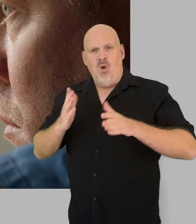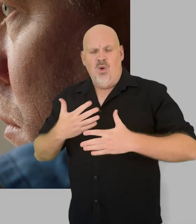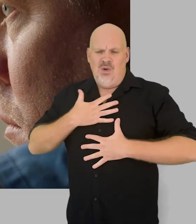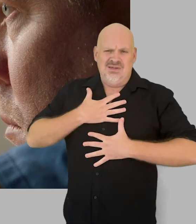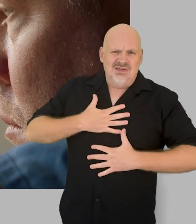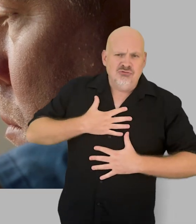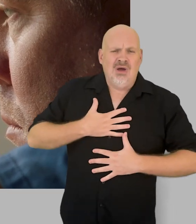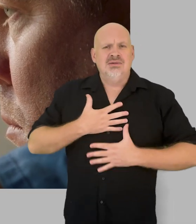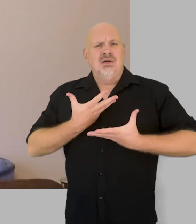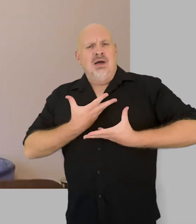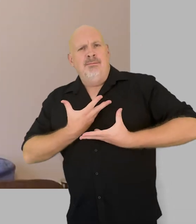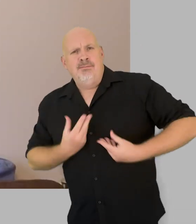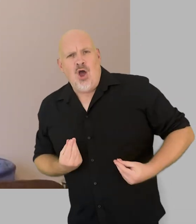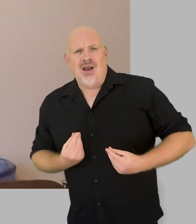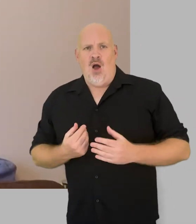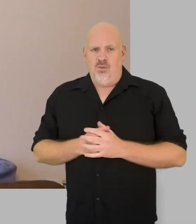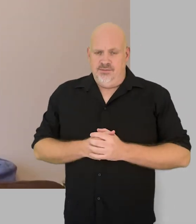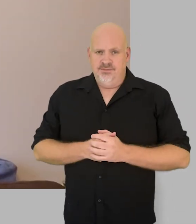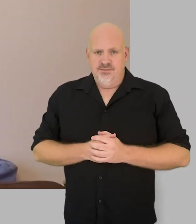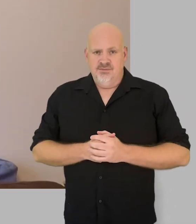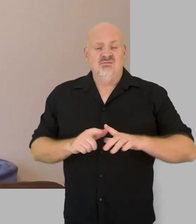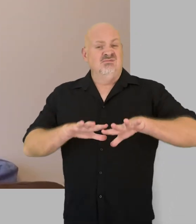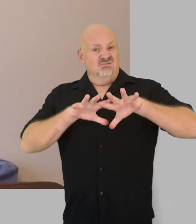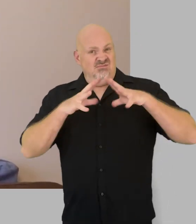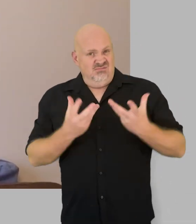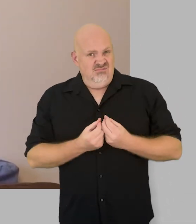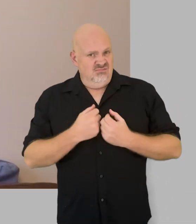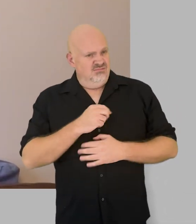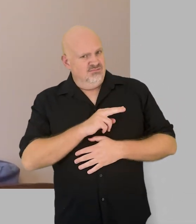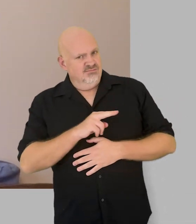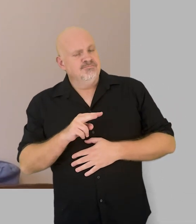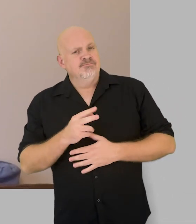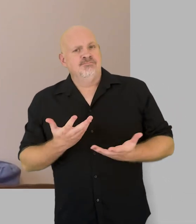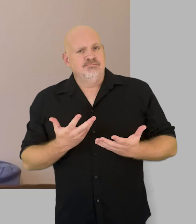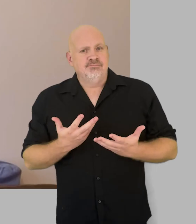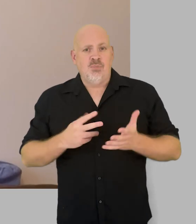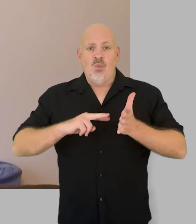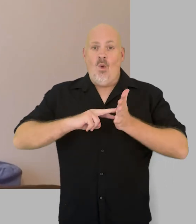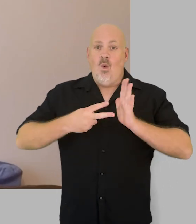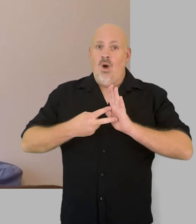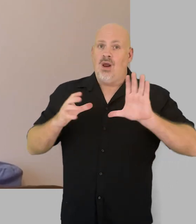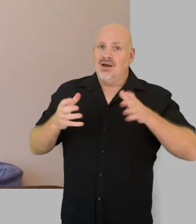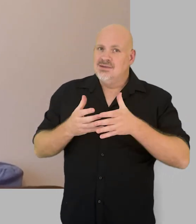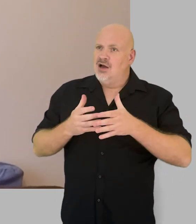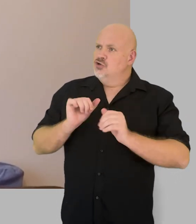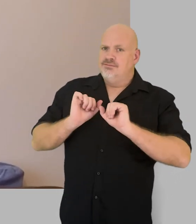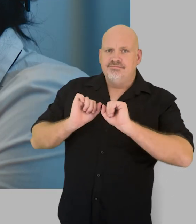and support, and staff who reported having more supportive leaders, good peer support, have better mental health.